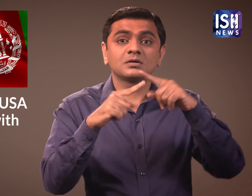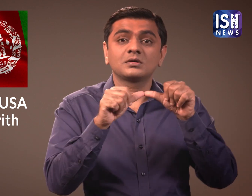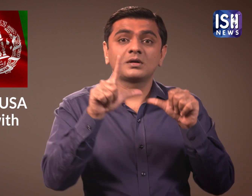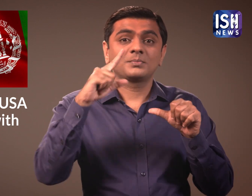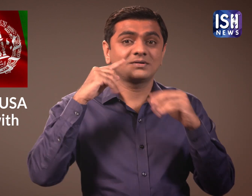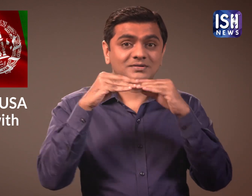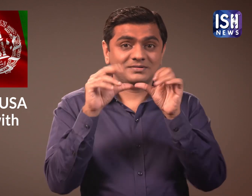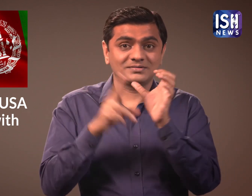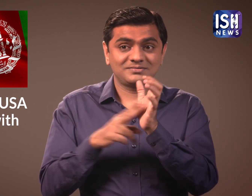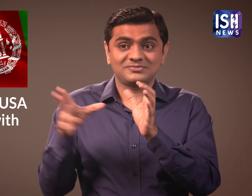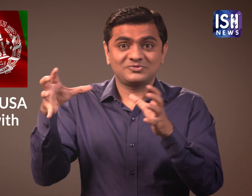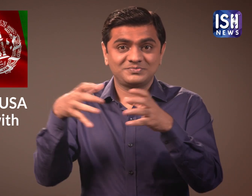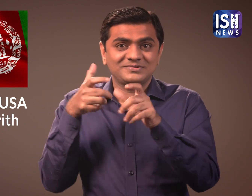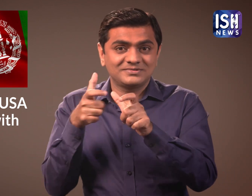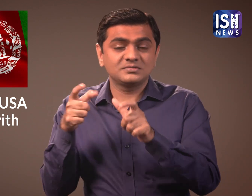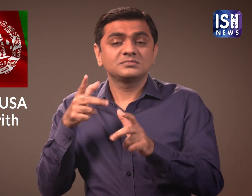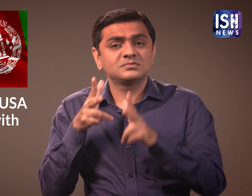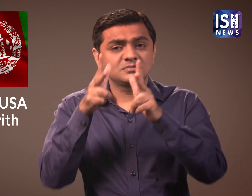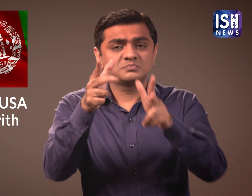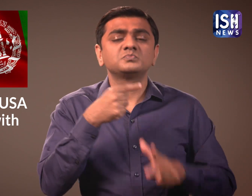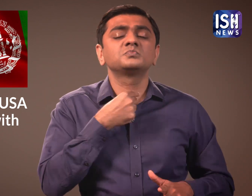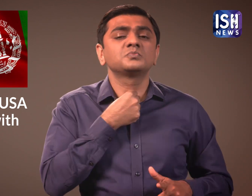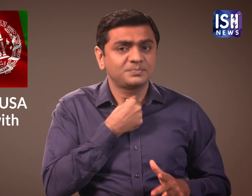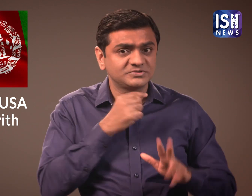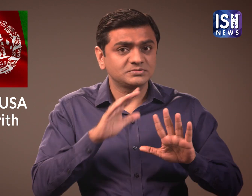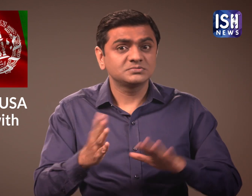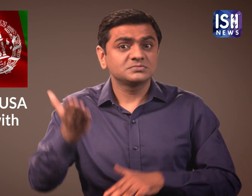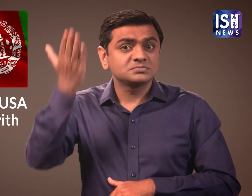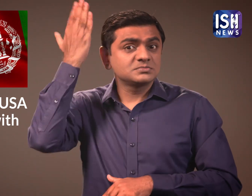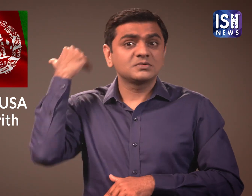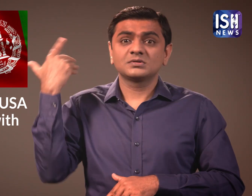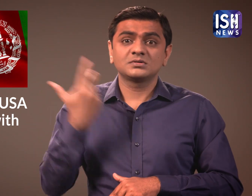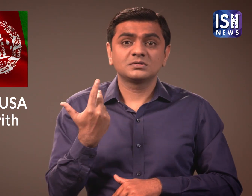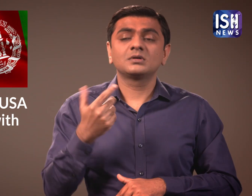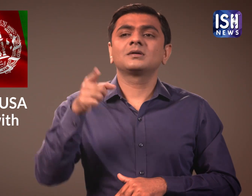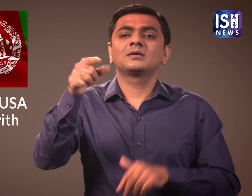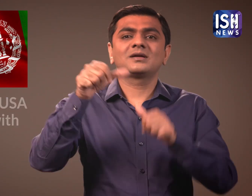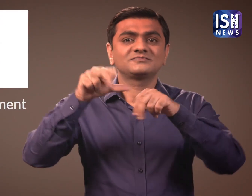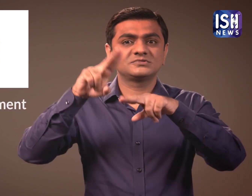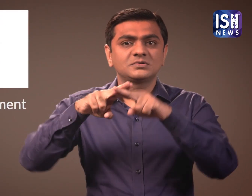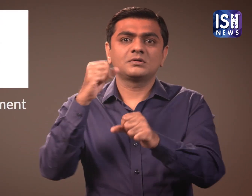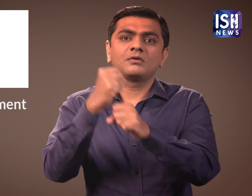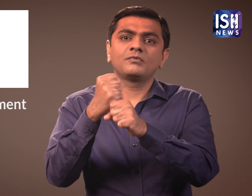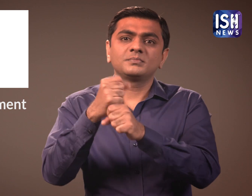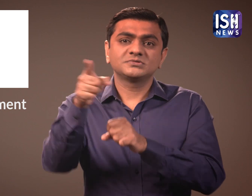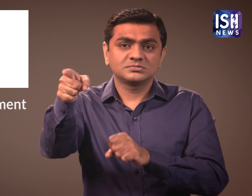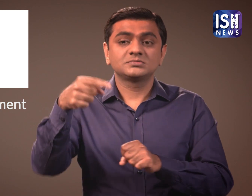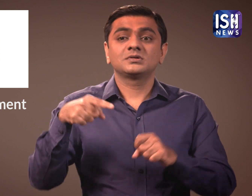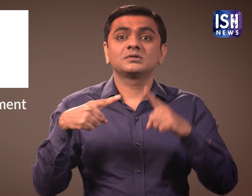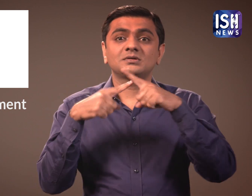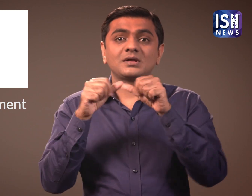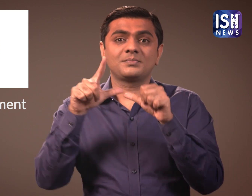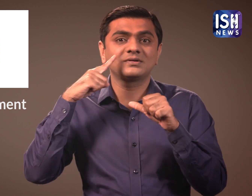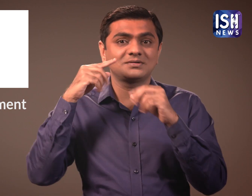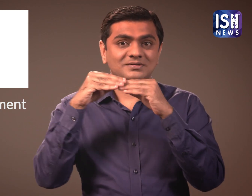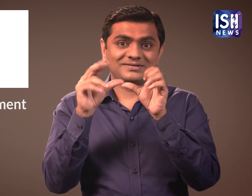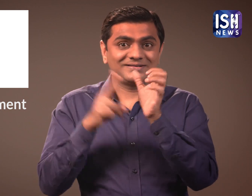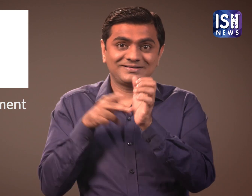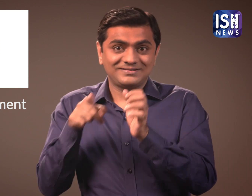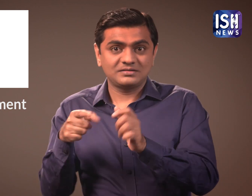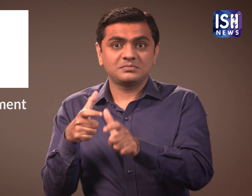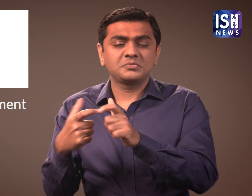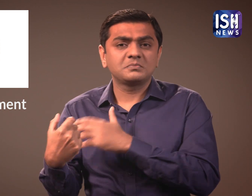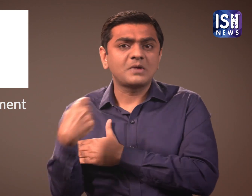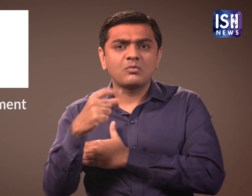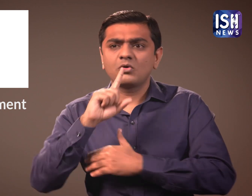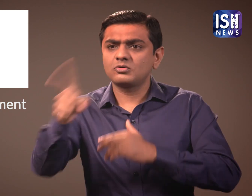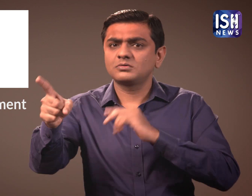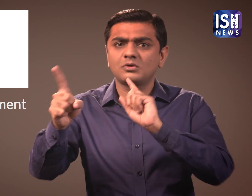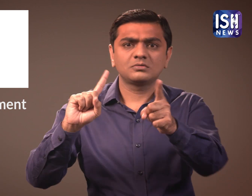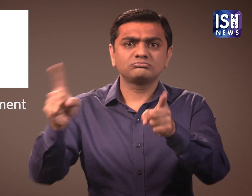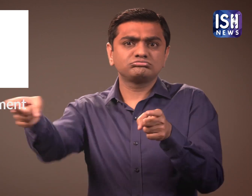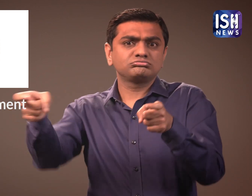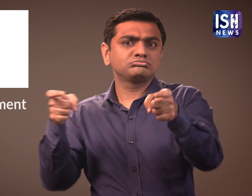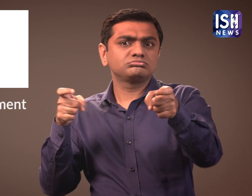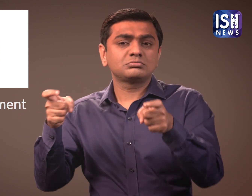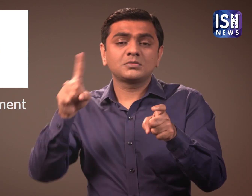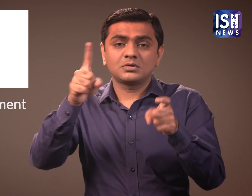Earlier the Taliban held a lot of power over the Afghan government.